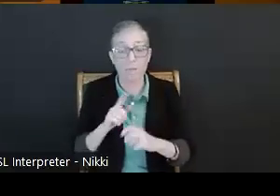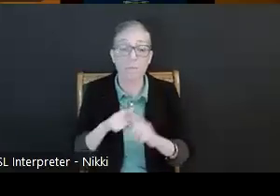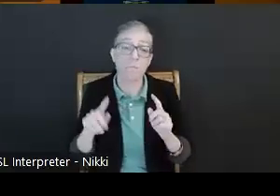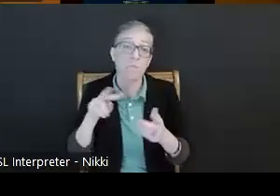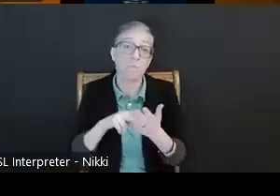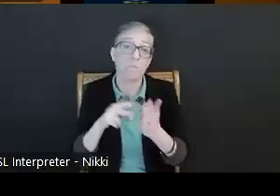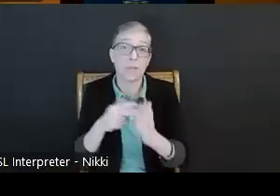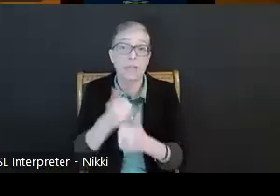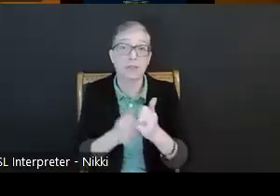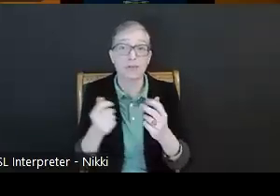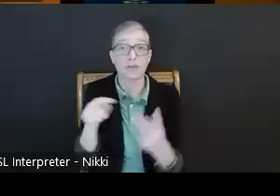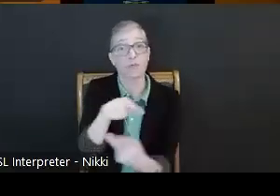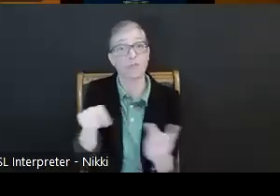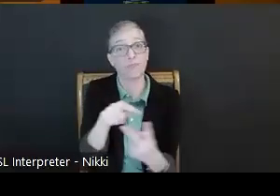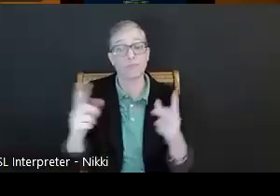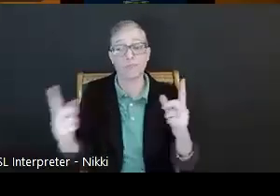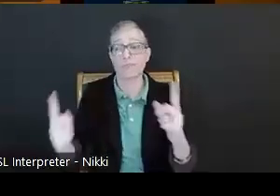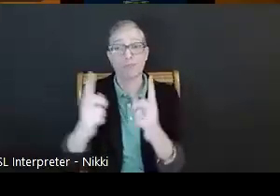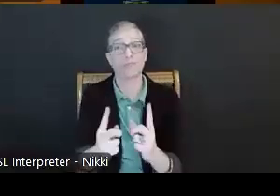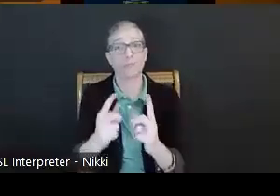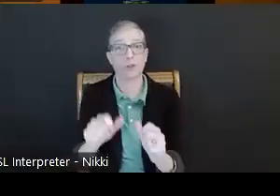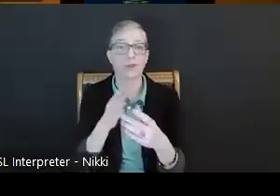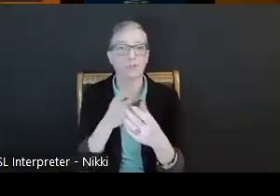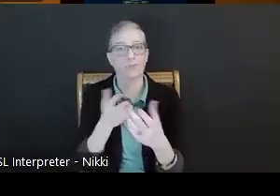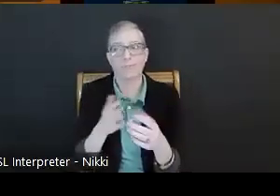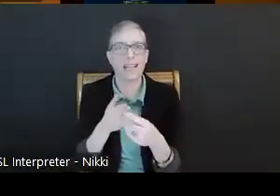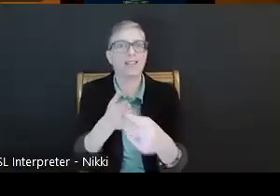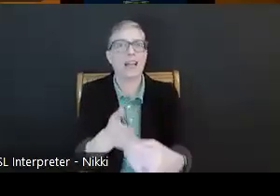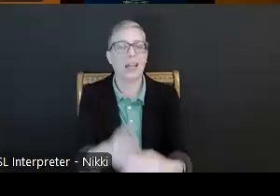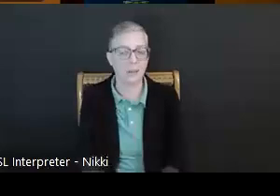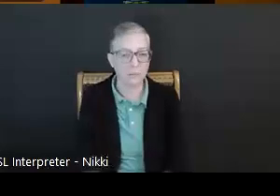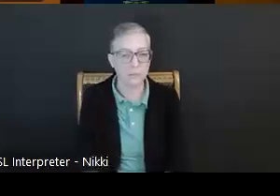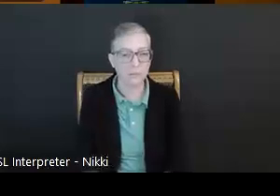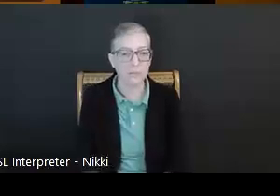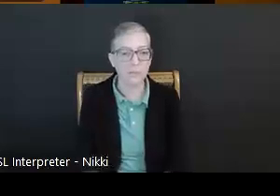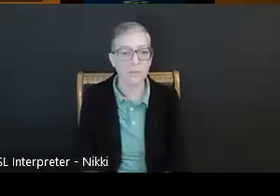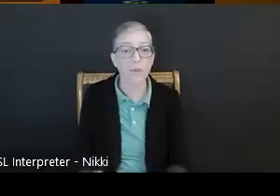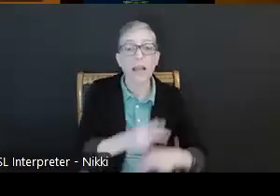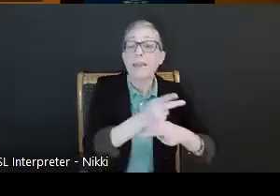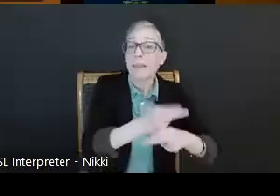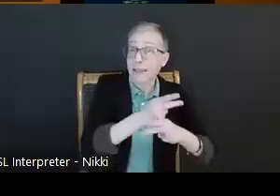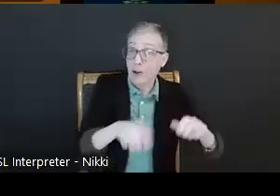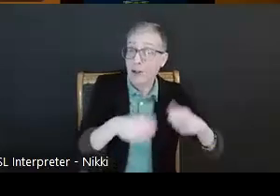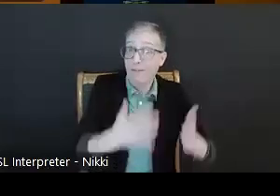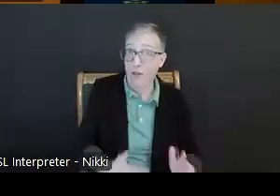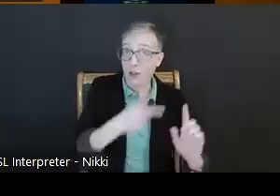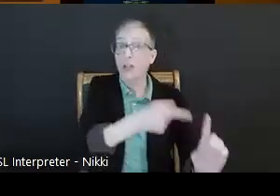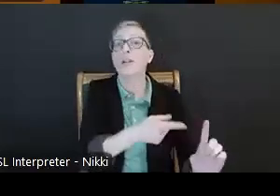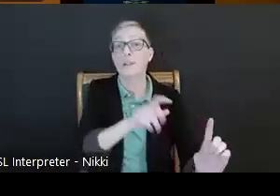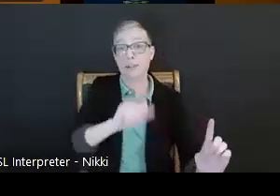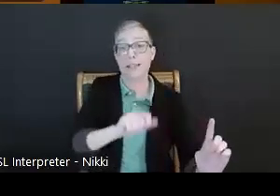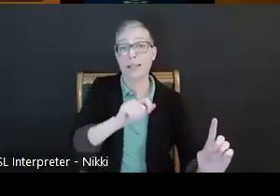diet um so then caregiver is given an opportunity to um share a response to the patient specific to